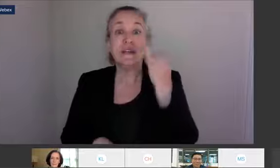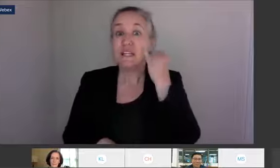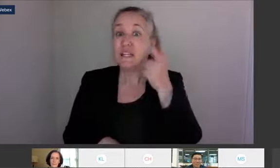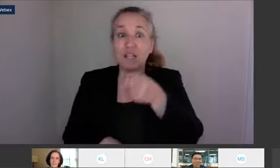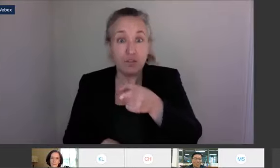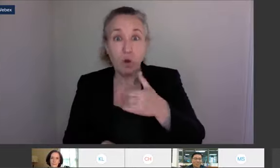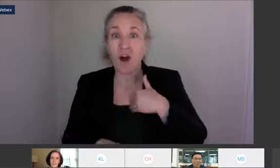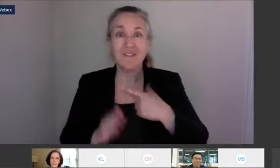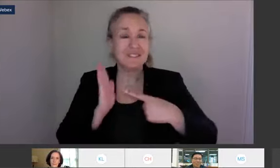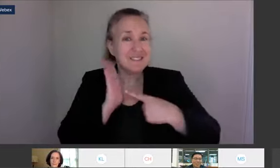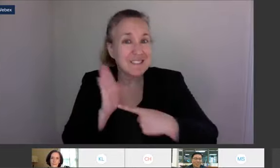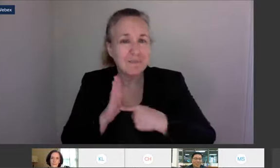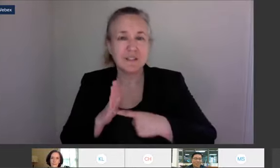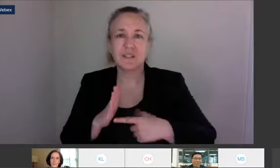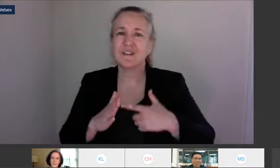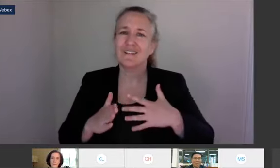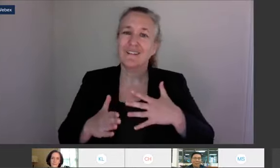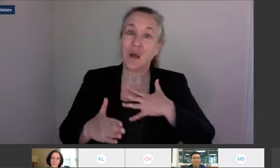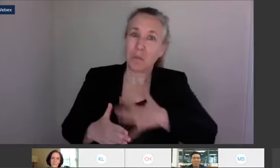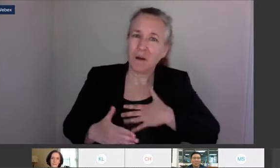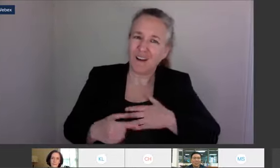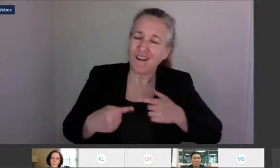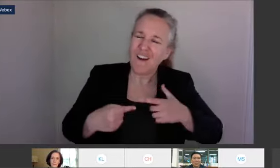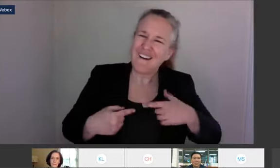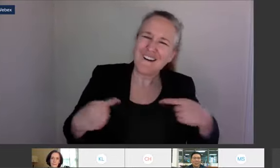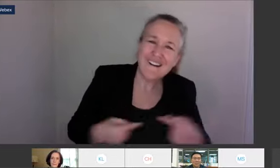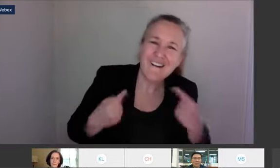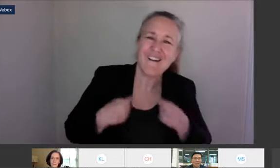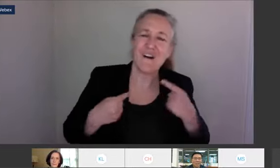such as chest pain or signs of a stroke please don't wait at home to see if